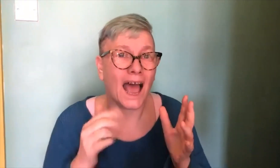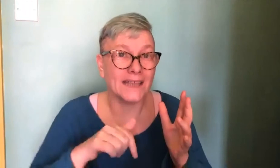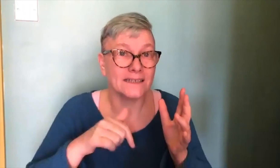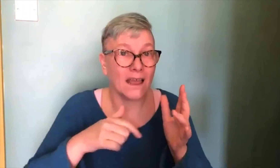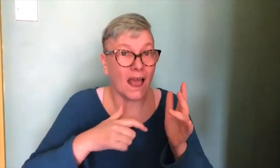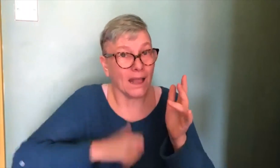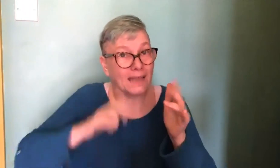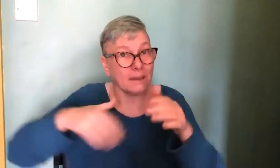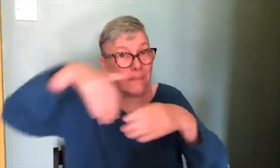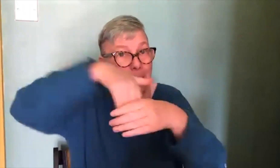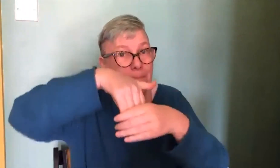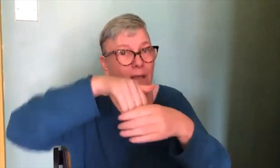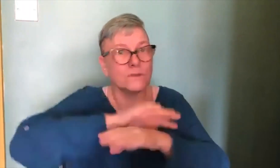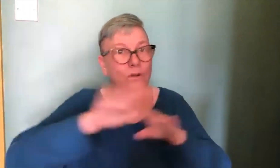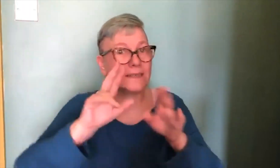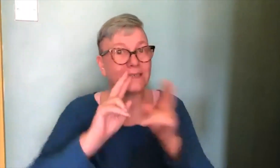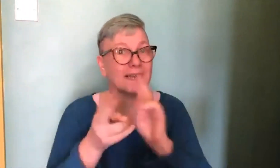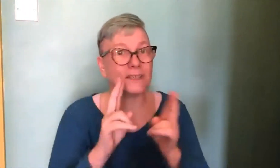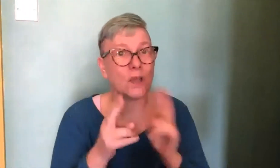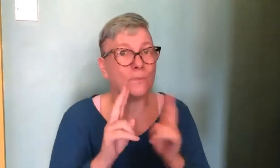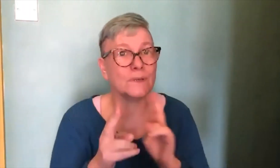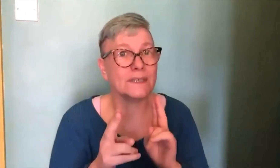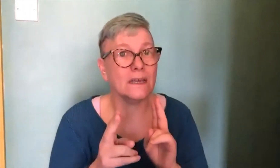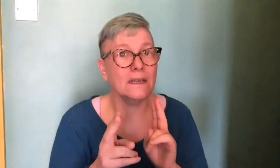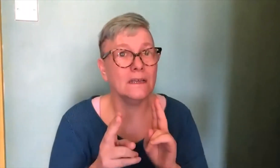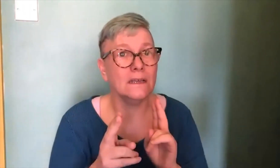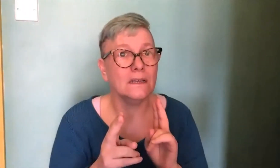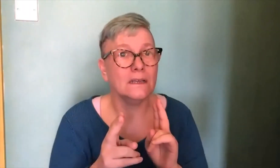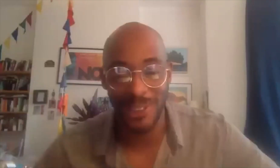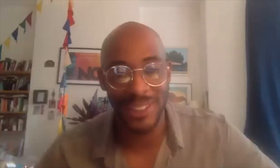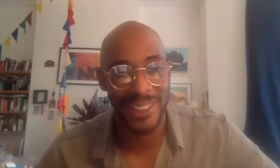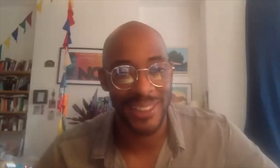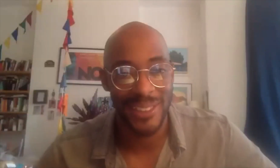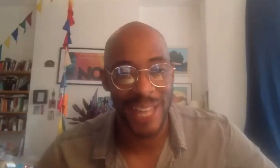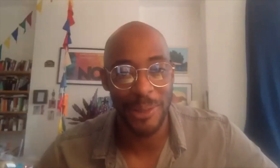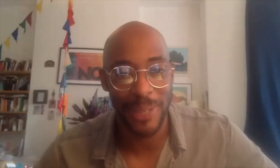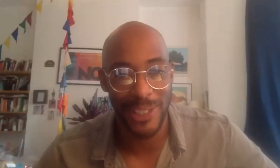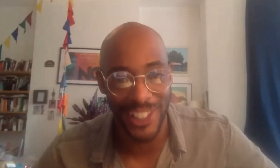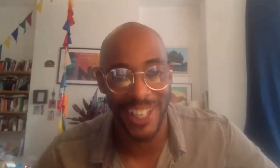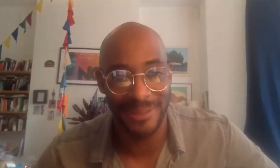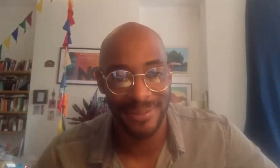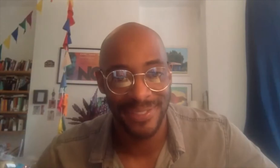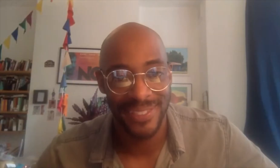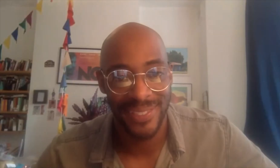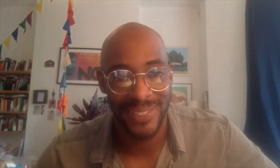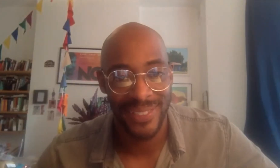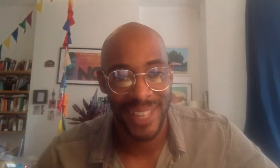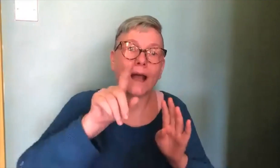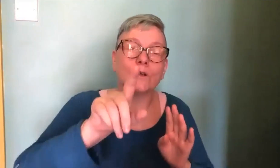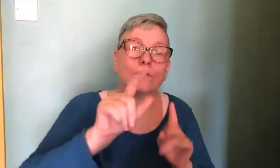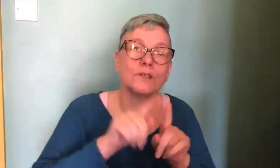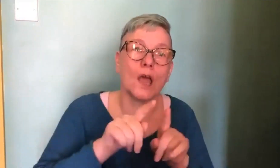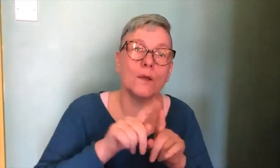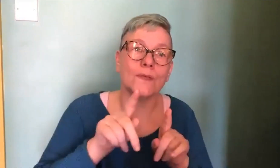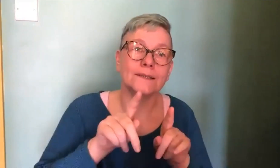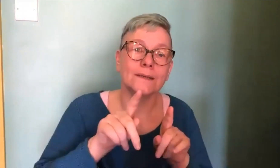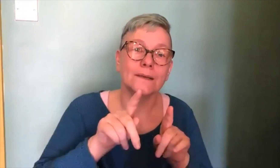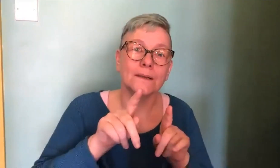as a, as a member, not as an interpreter? Beryl - that would be an honour. And also there's -